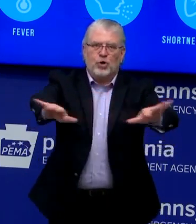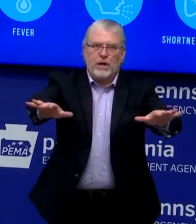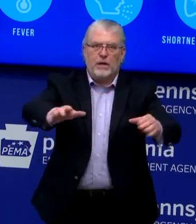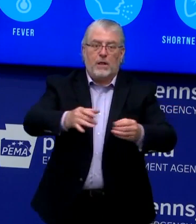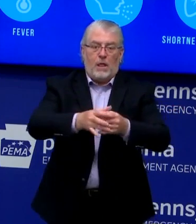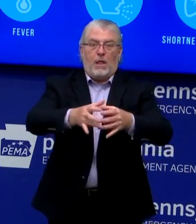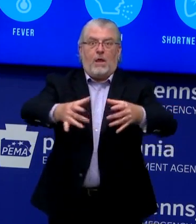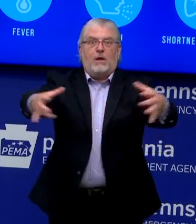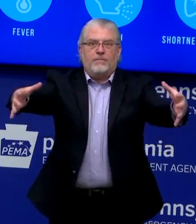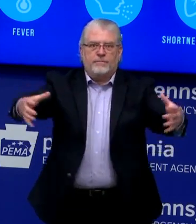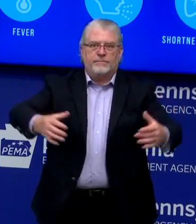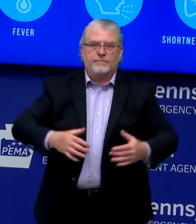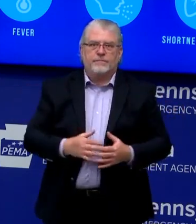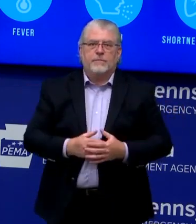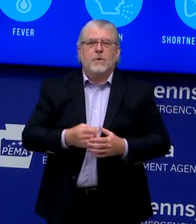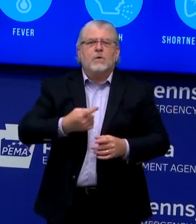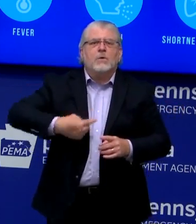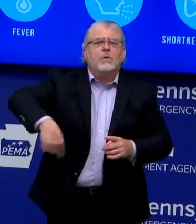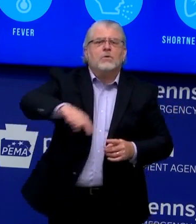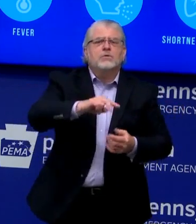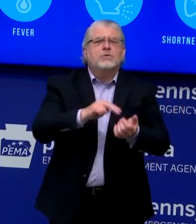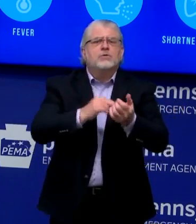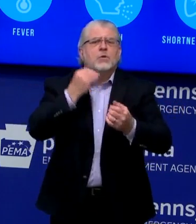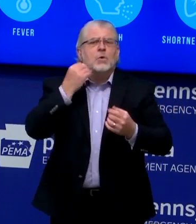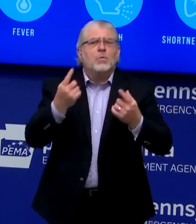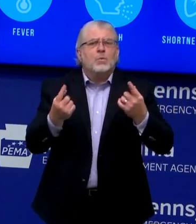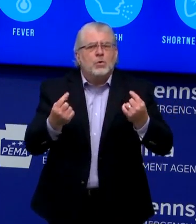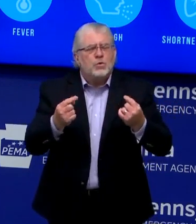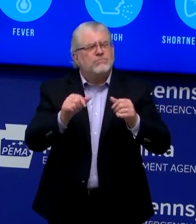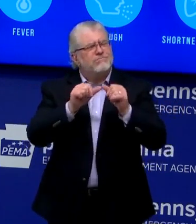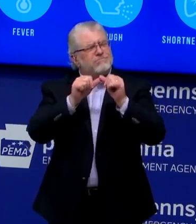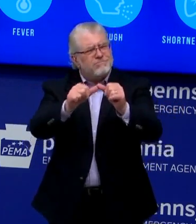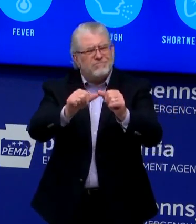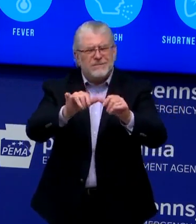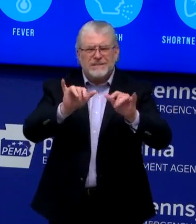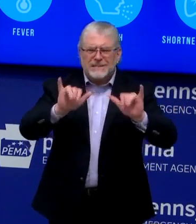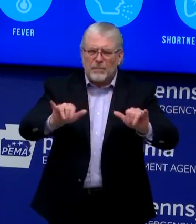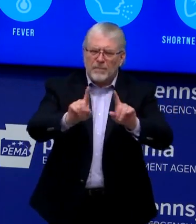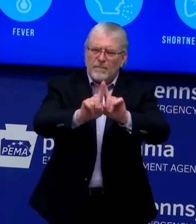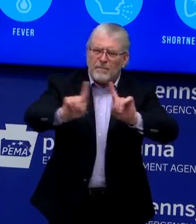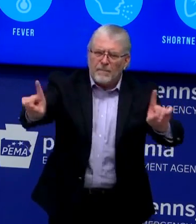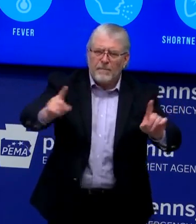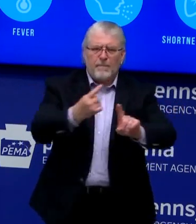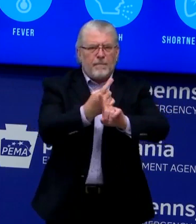HERE IS THE THING THAT WE ALL CAN DO TO HELP PEOPLE PEOPLE IN NURSING HOMES.